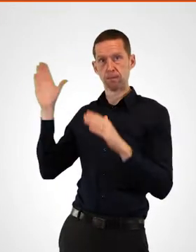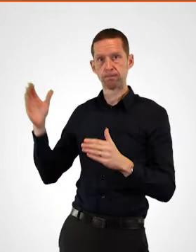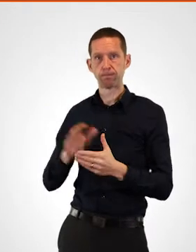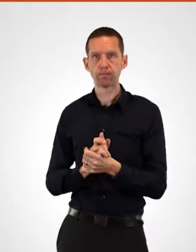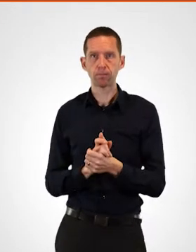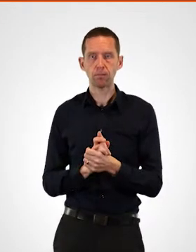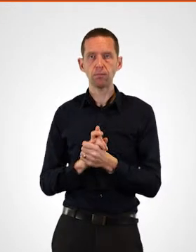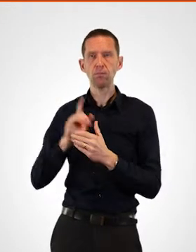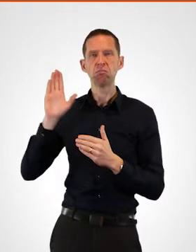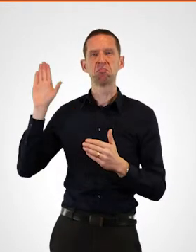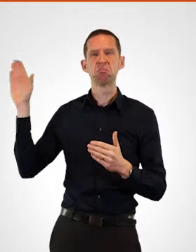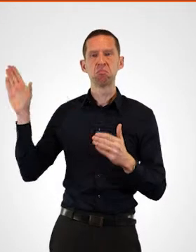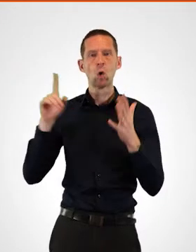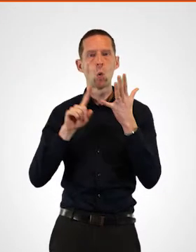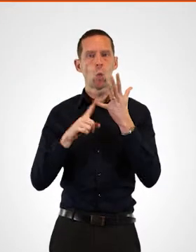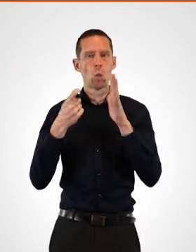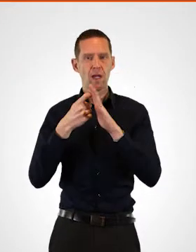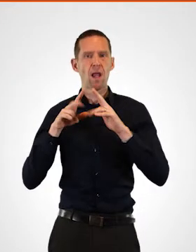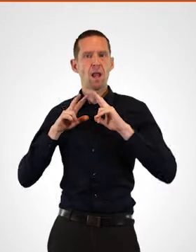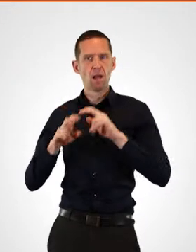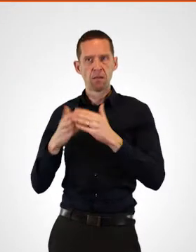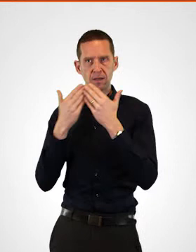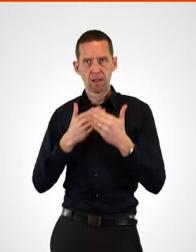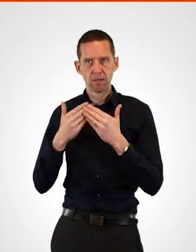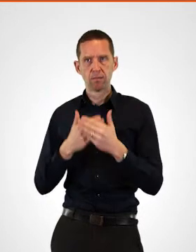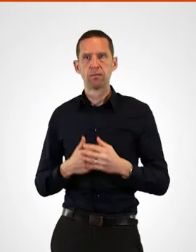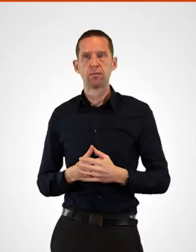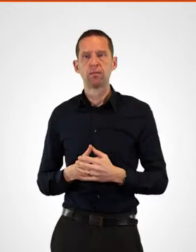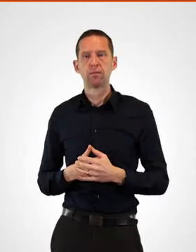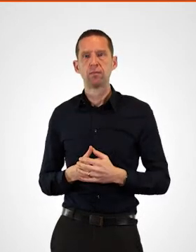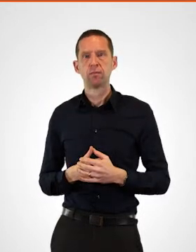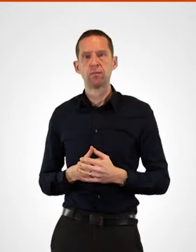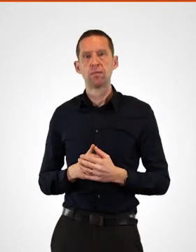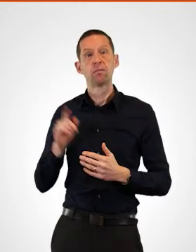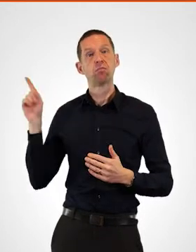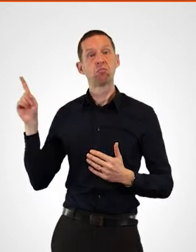This is a study, it's a UK study, and it was one that was done